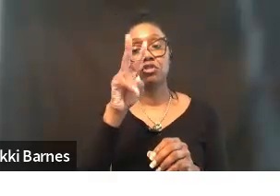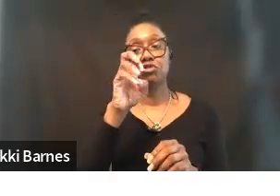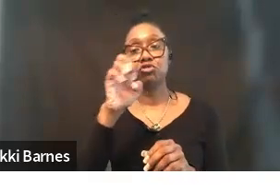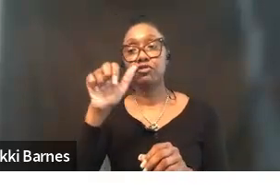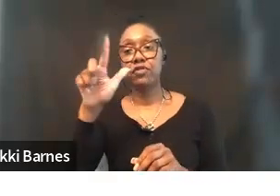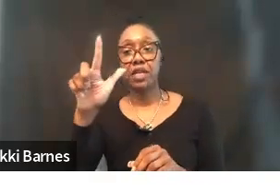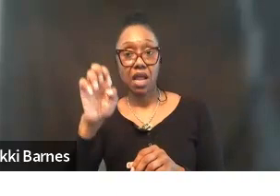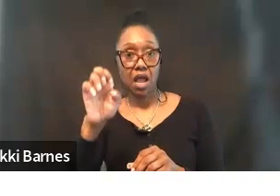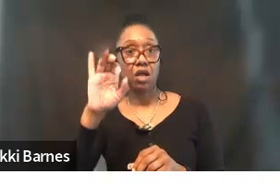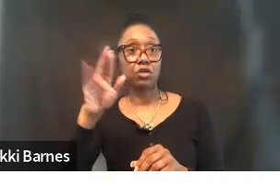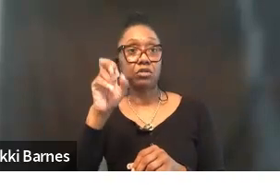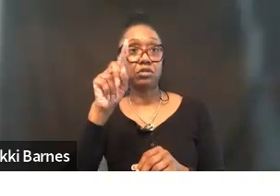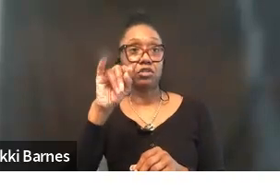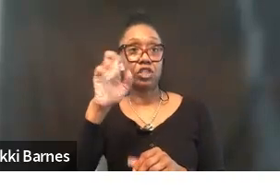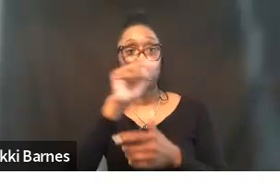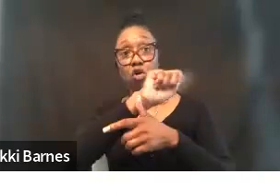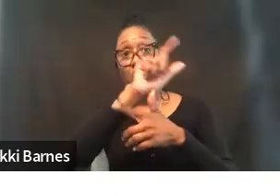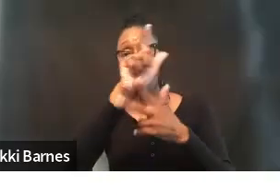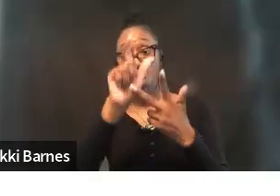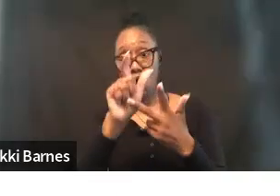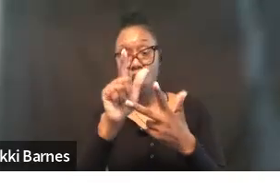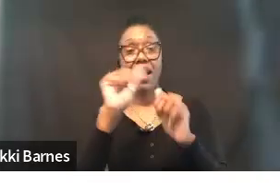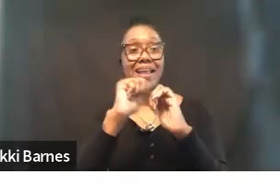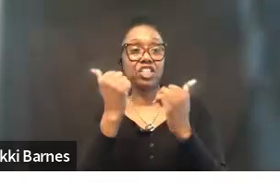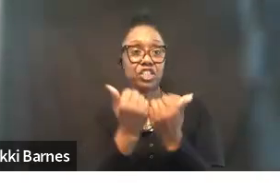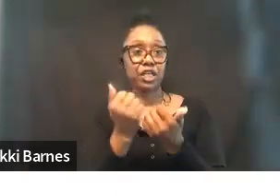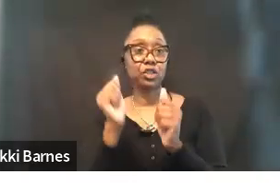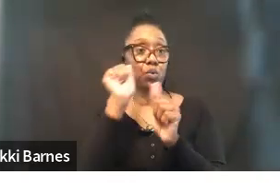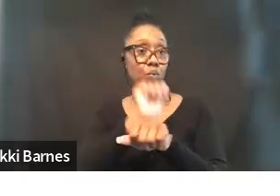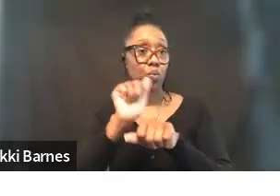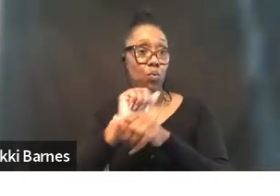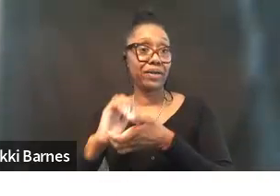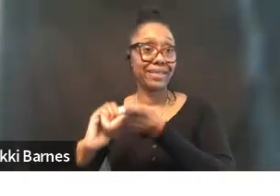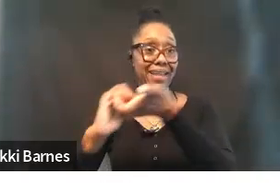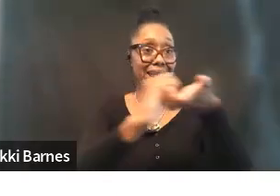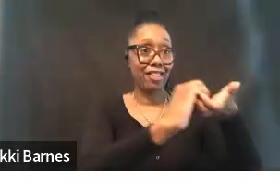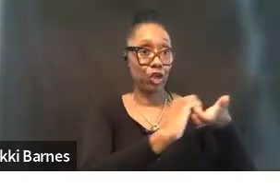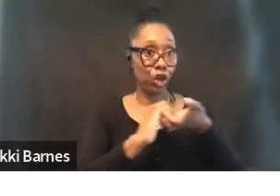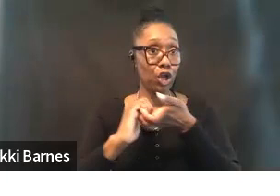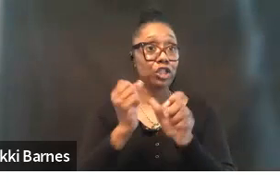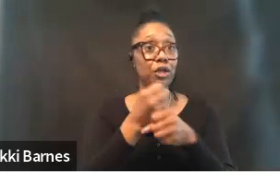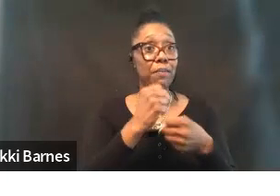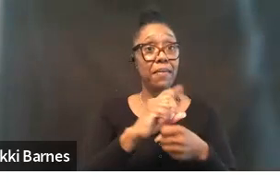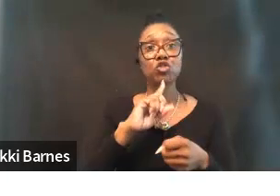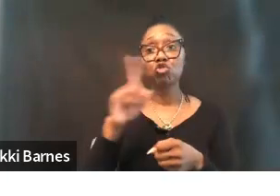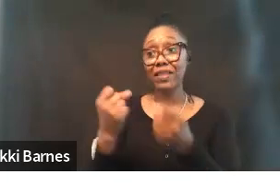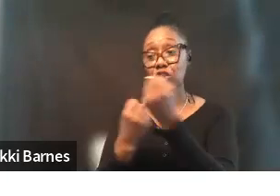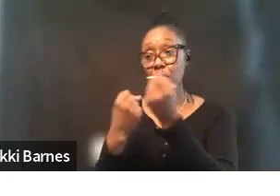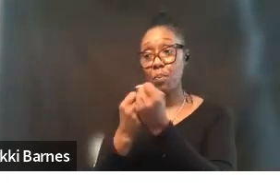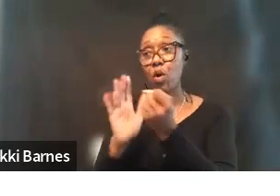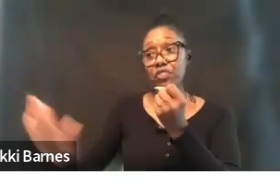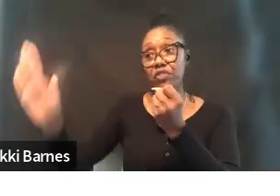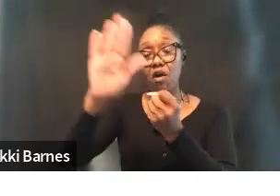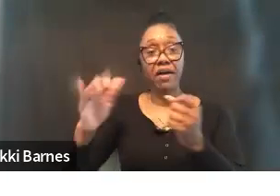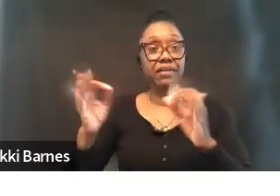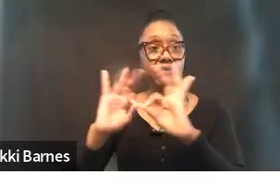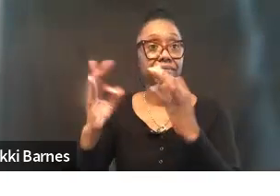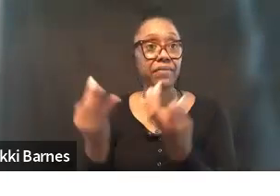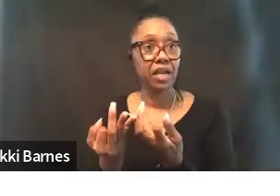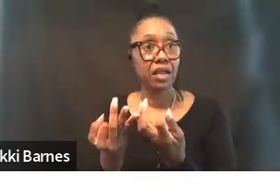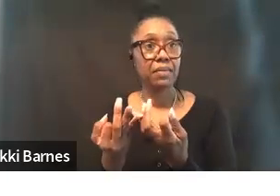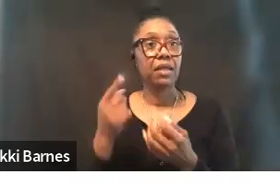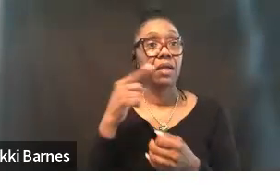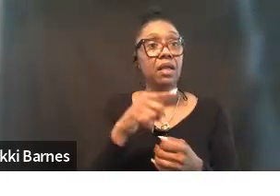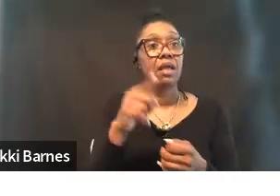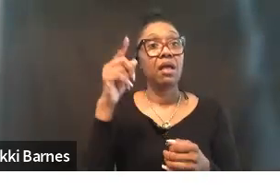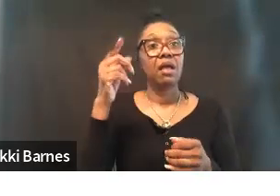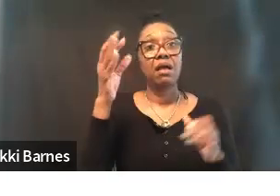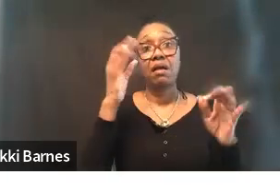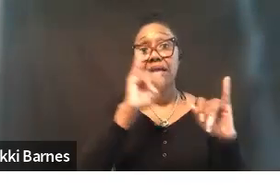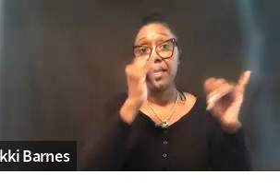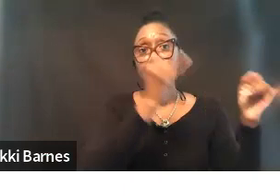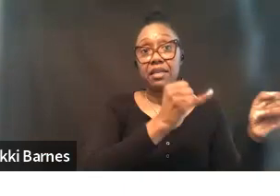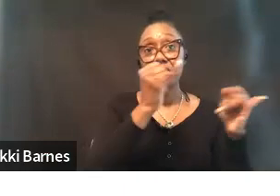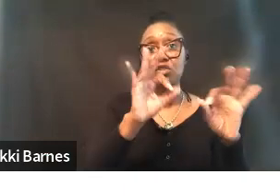So, that's, that's, that's, that's, that's, that's, better together to help families sure that the needs of their loved ones are met, communicating clear points of contact across systems for individuals and families so that people know where to get, right?